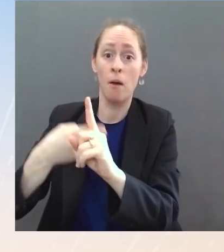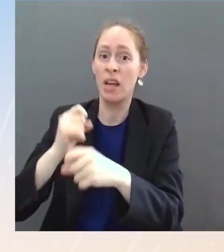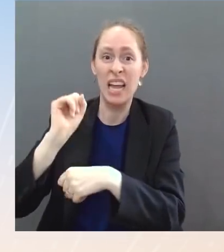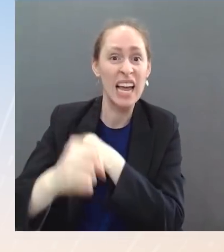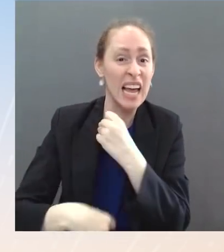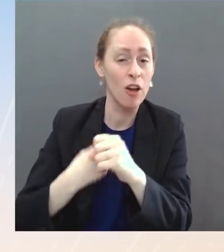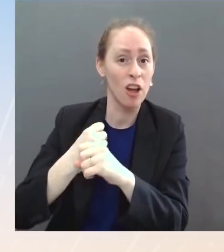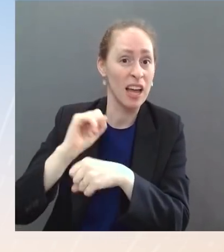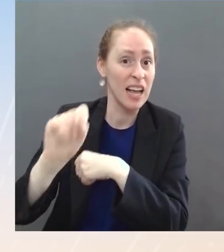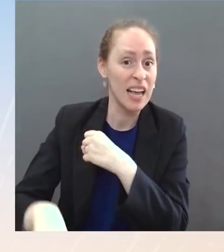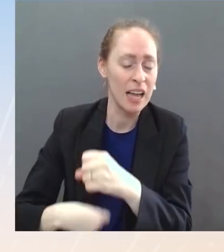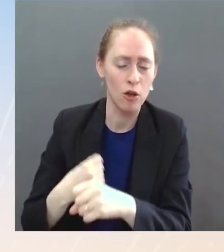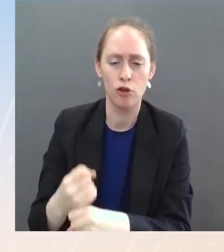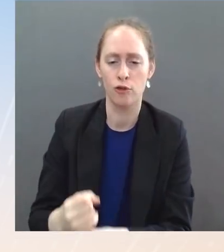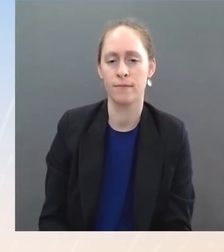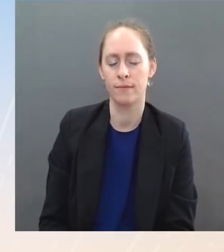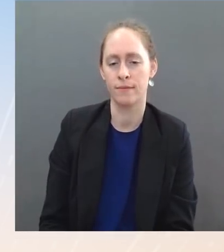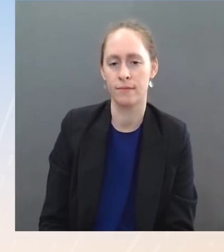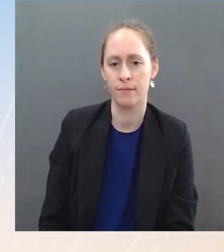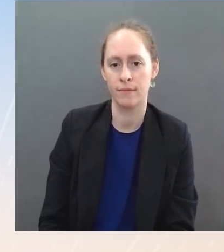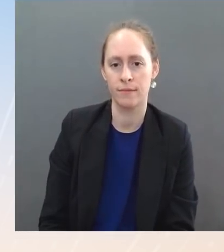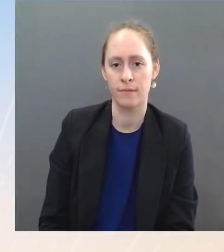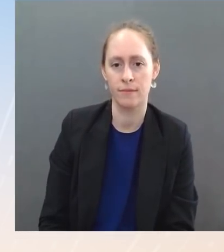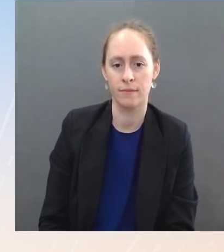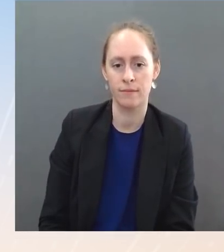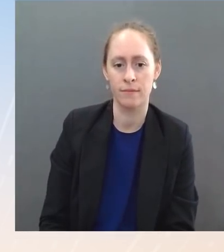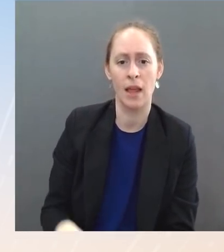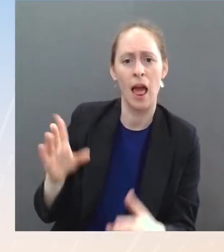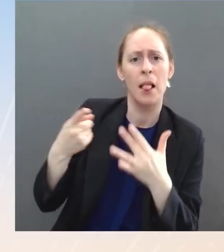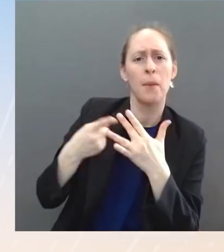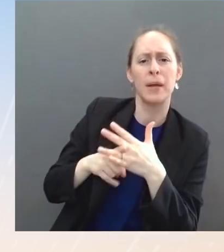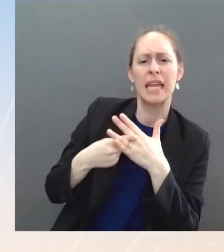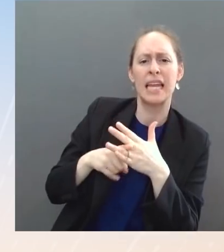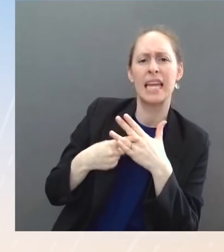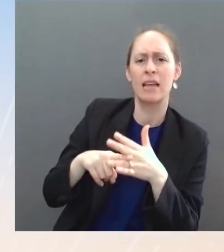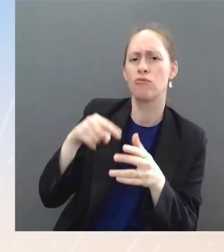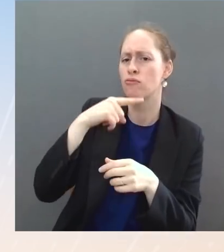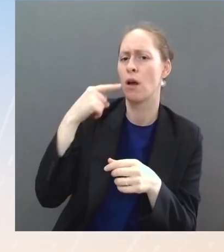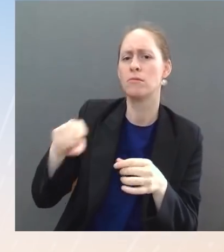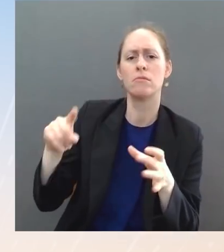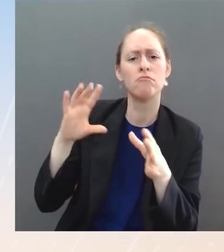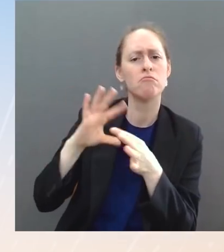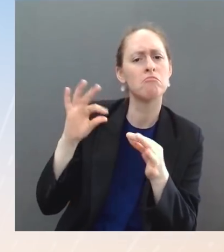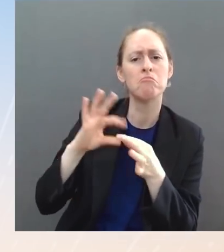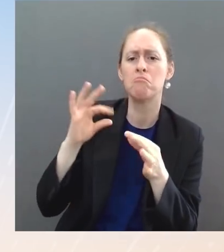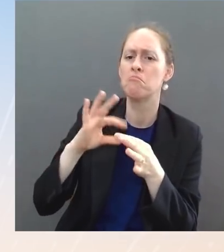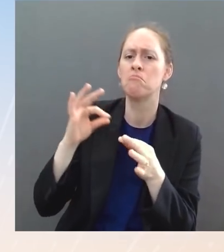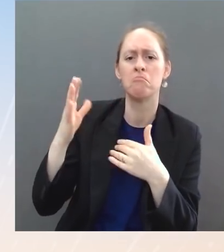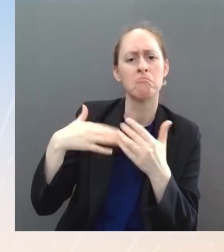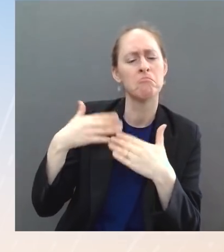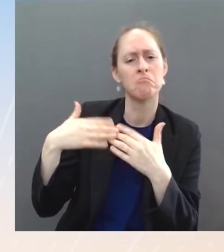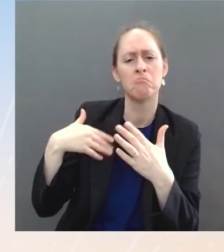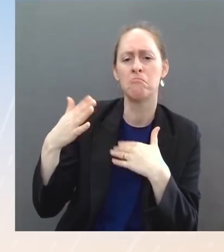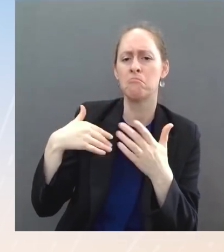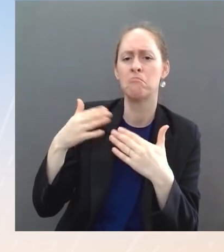we just had to make the price as high as possible for them. Then the new thinking is: Maybe Ukraine can actually win. Do you agree with that?